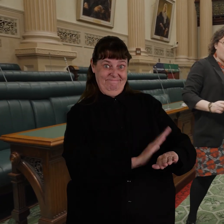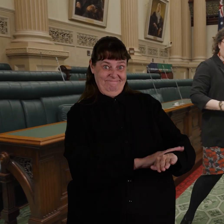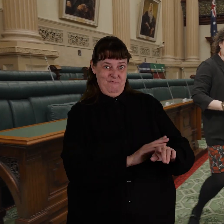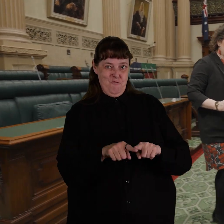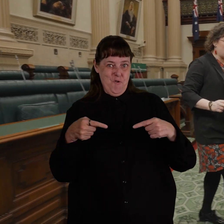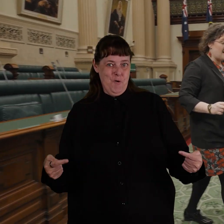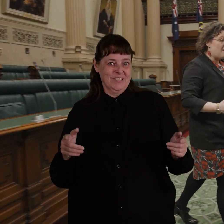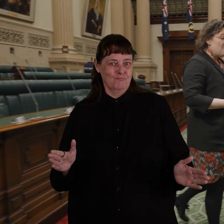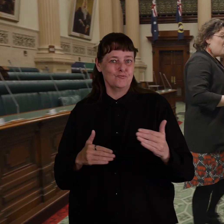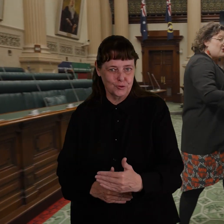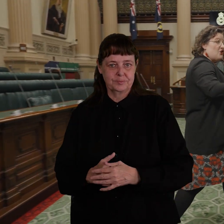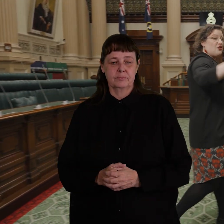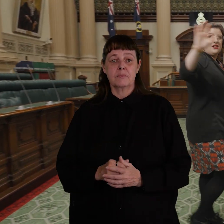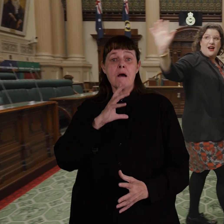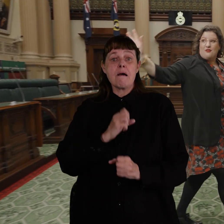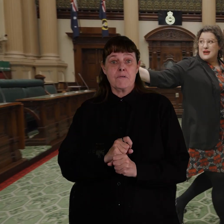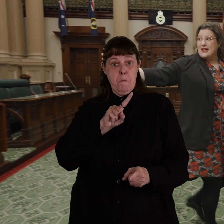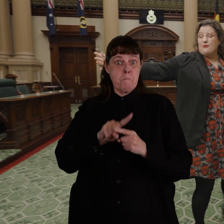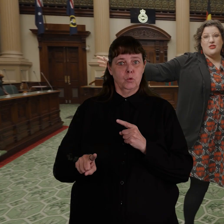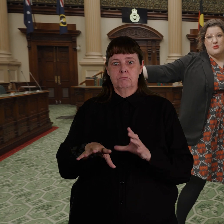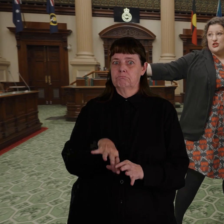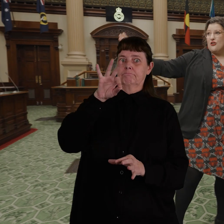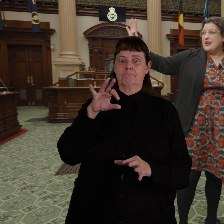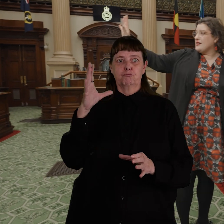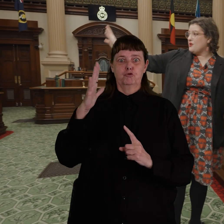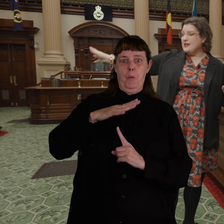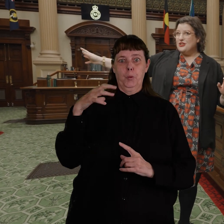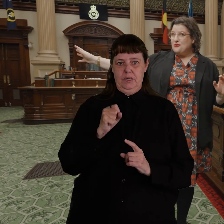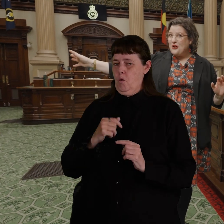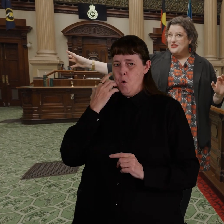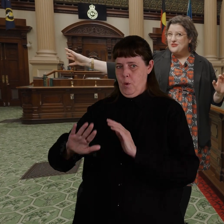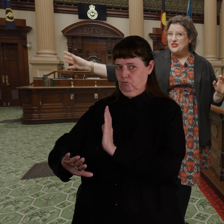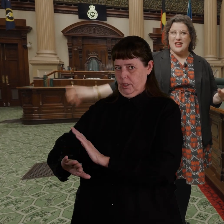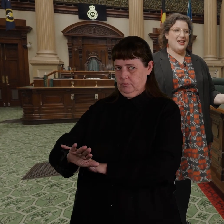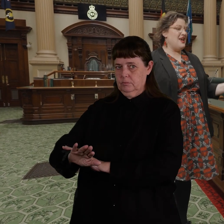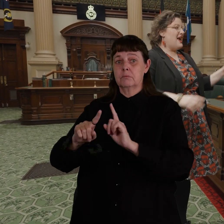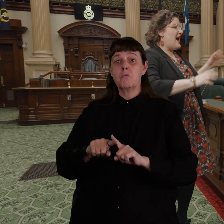side of the chamber now. The government with the majority is always to the right of the chair